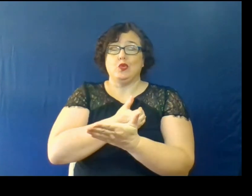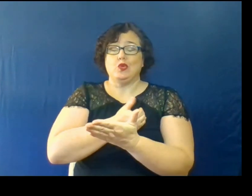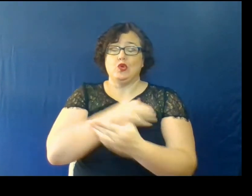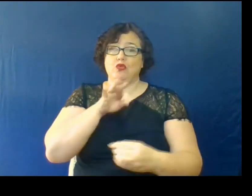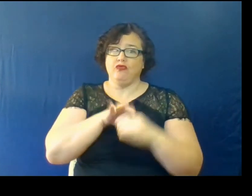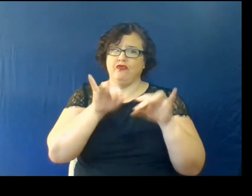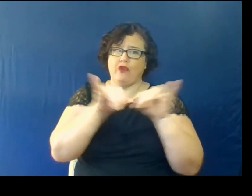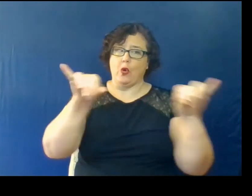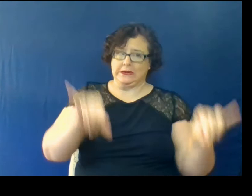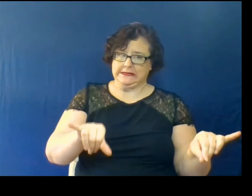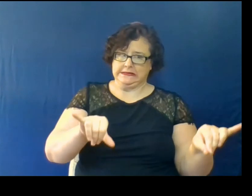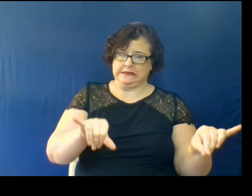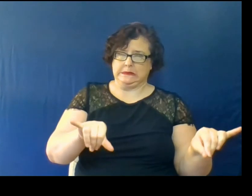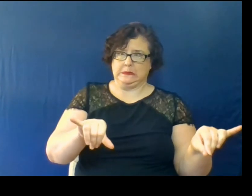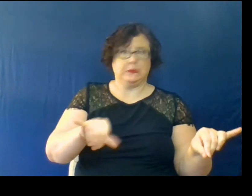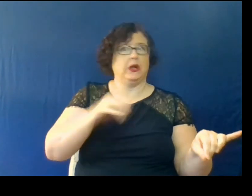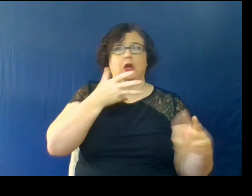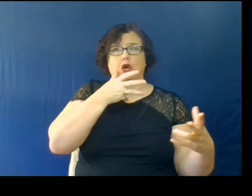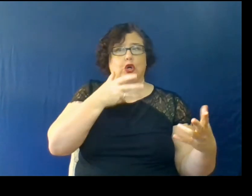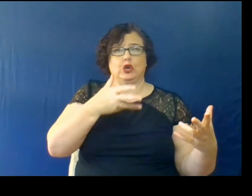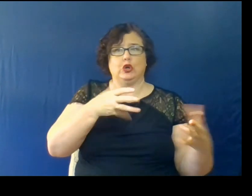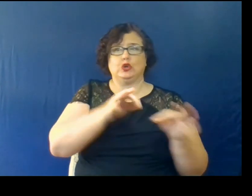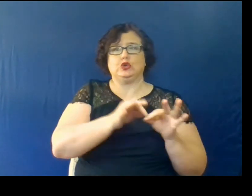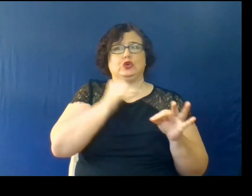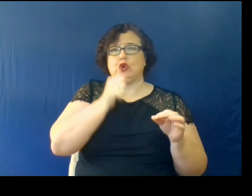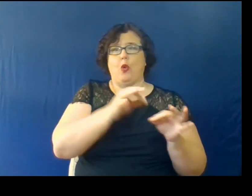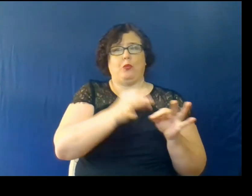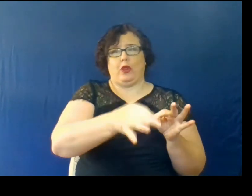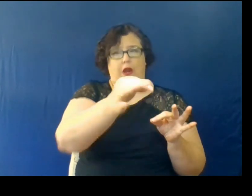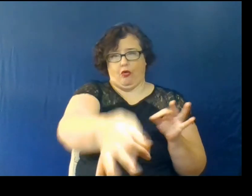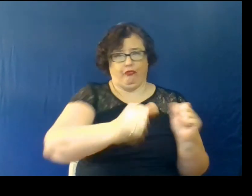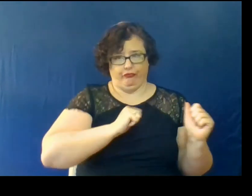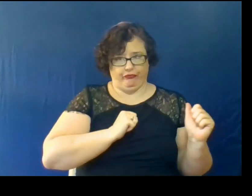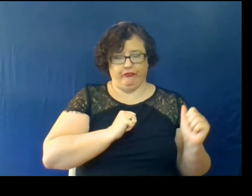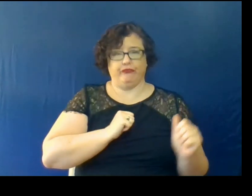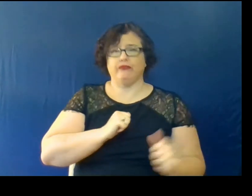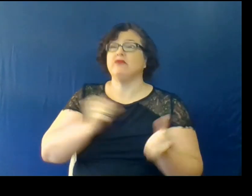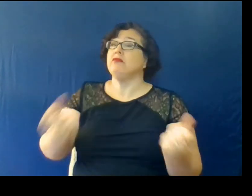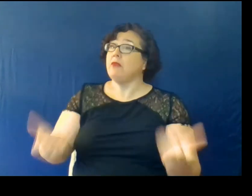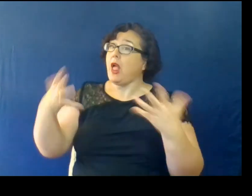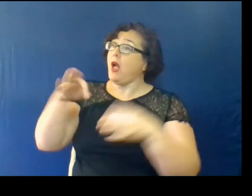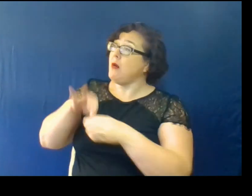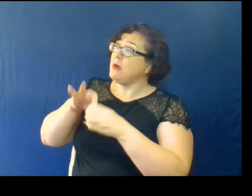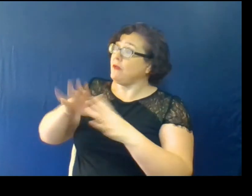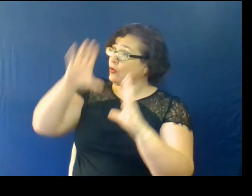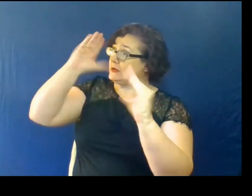And how many voters are you expecting? Well total turnout we're expecting over five million